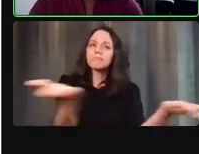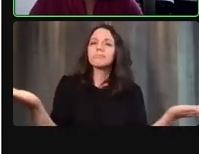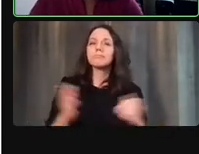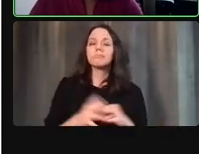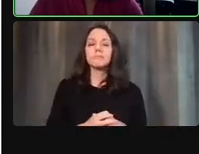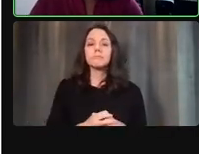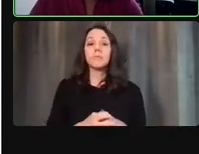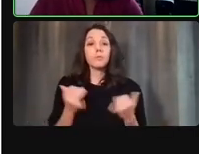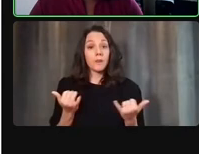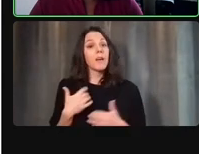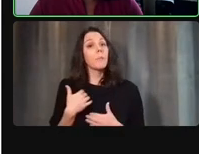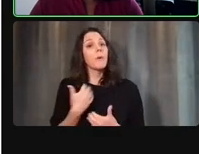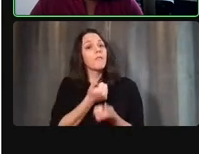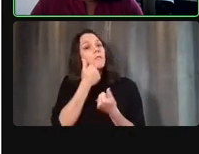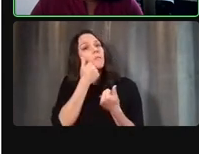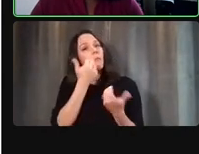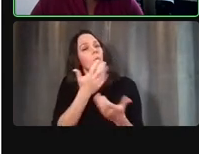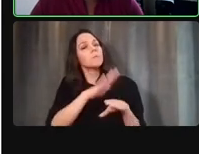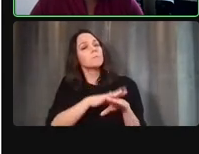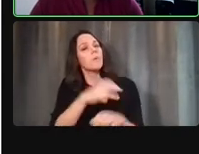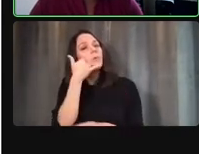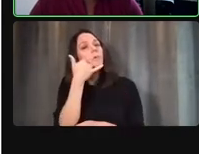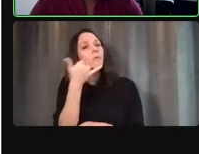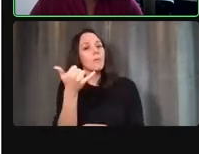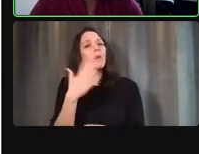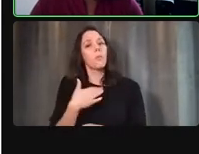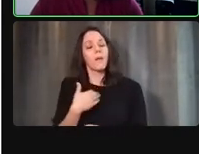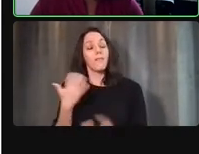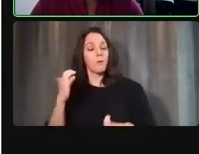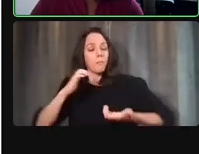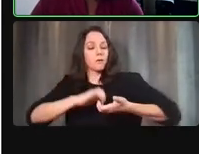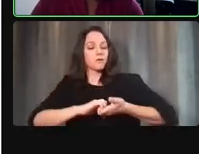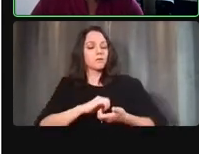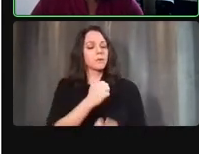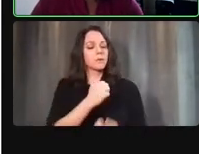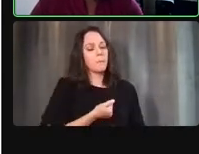There's a partnership with Philadelphia Contemporary, and the project was originally supported